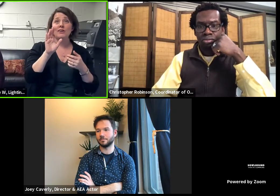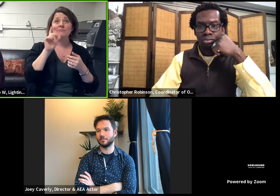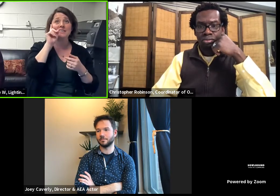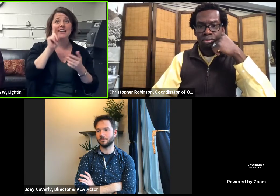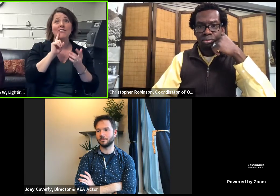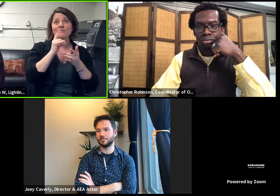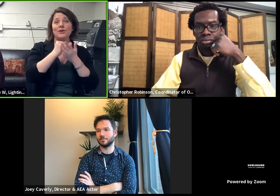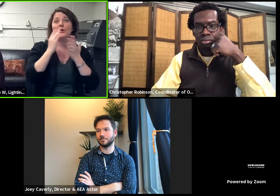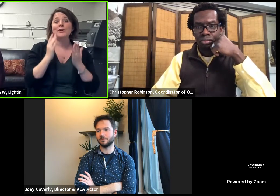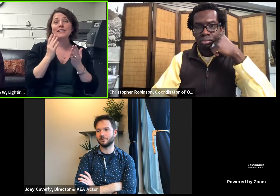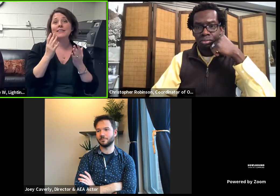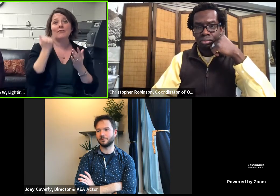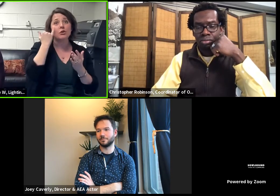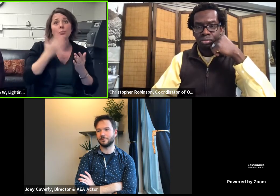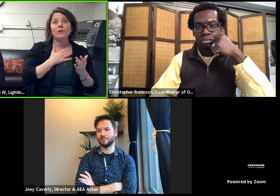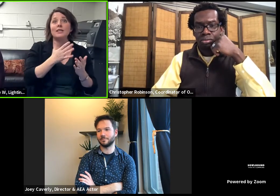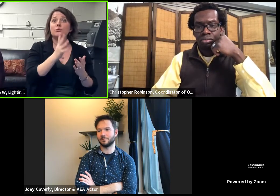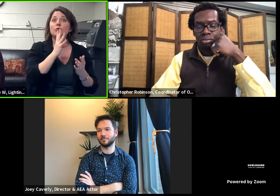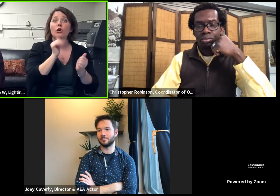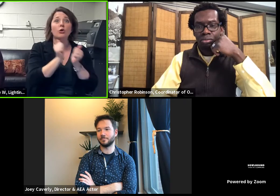And don't be afraid to, yeah, ask your deaf artist,